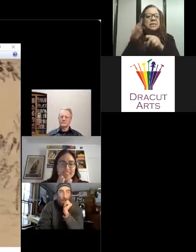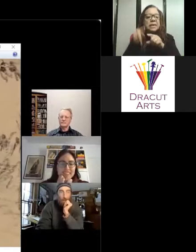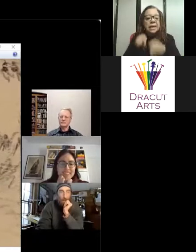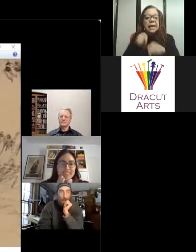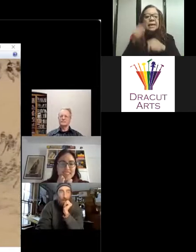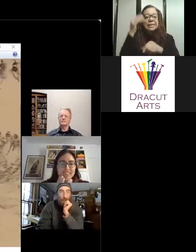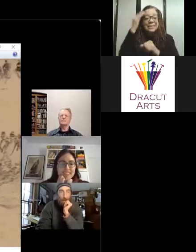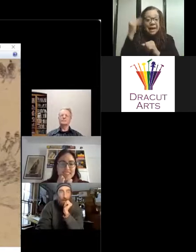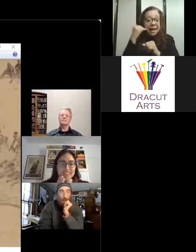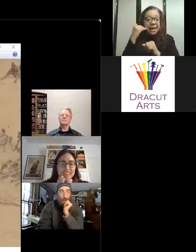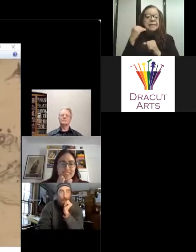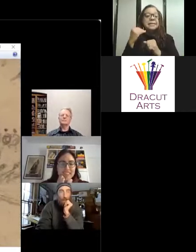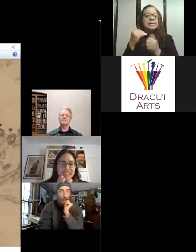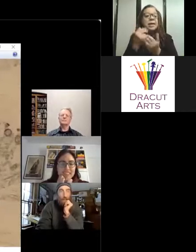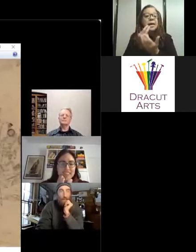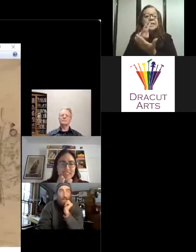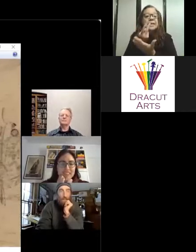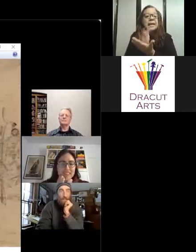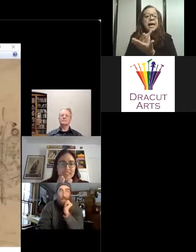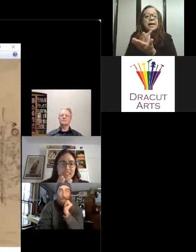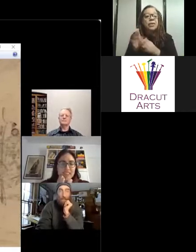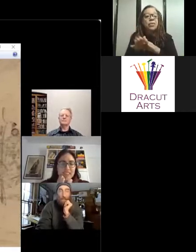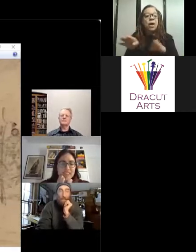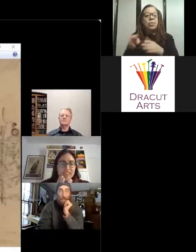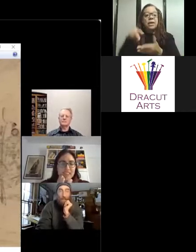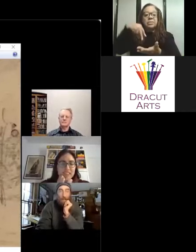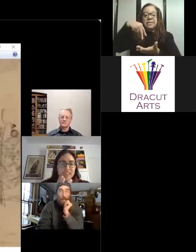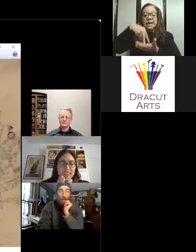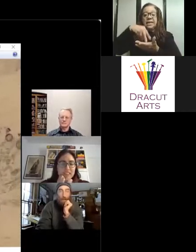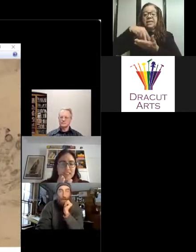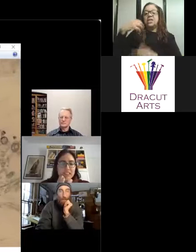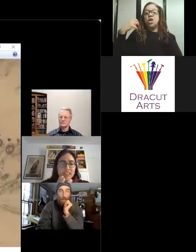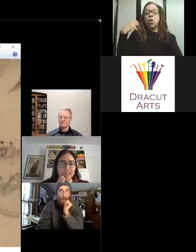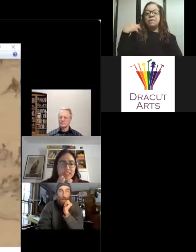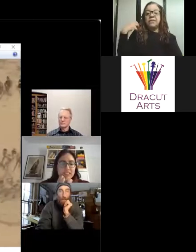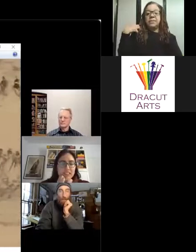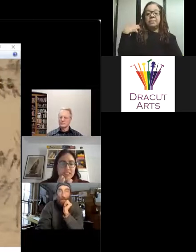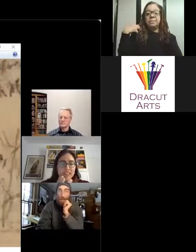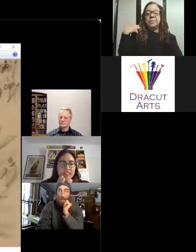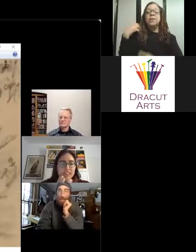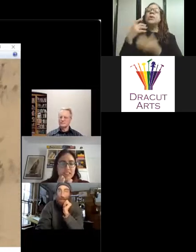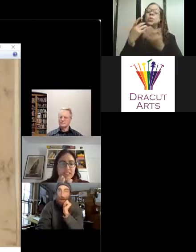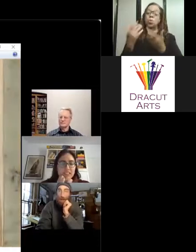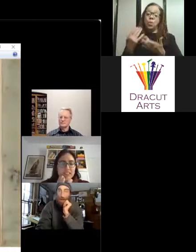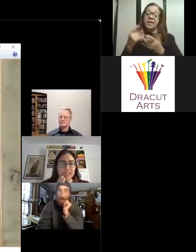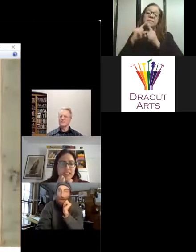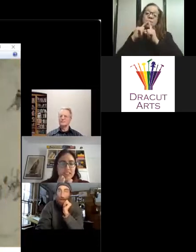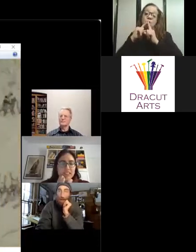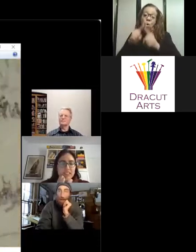as they lie on the ground and their officers stand over them waiting orders to advance. And they're about to go up and over that hill.